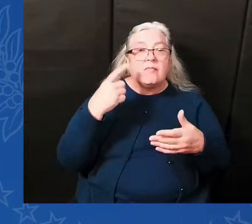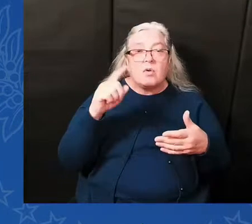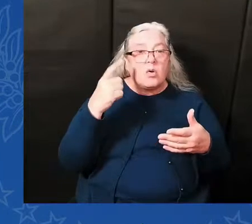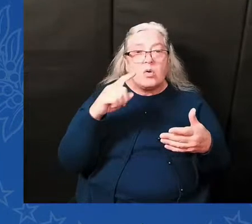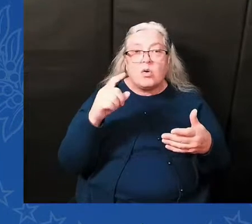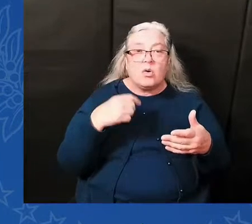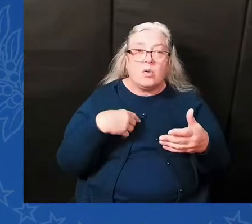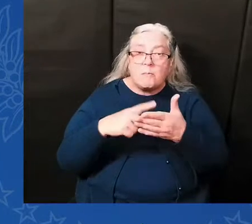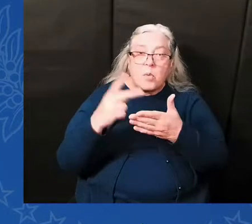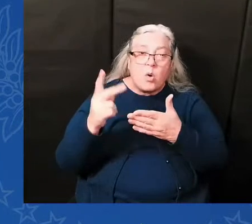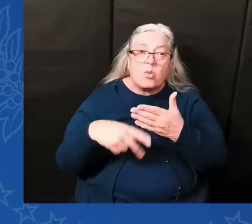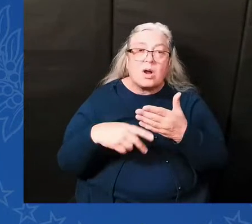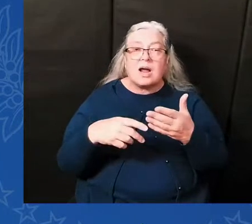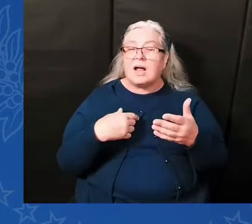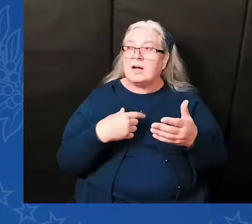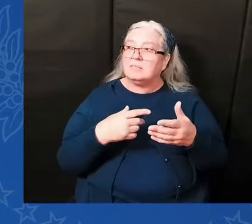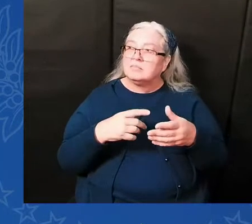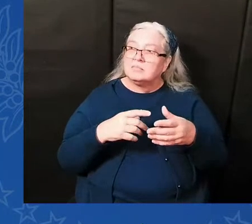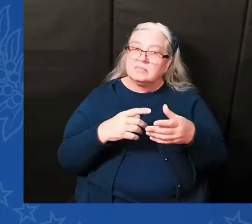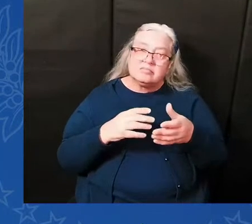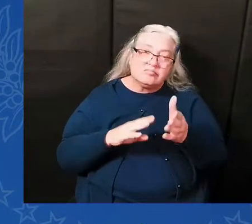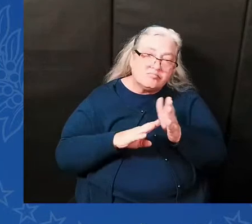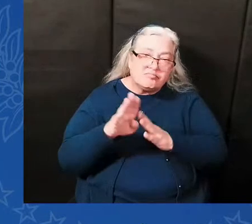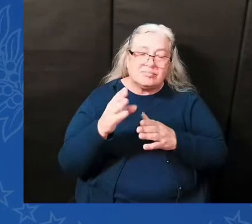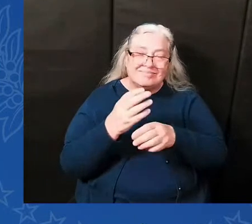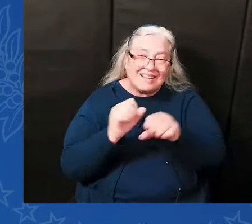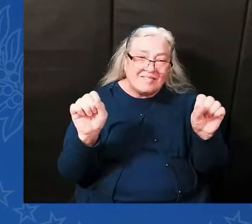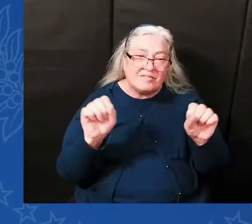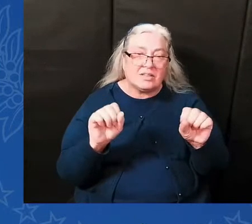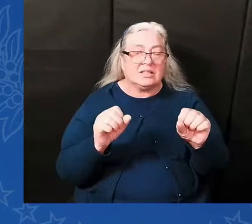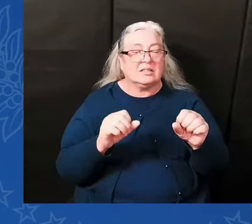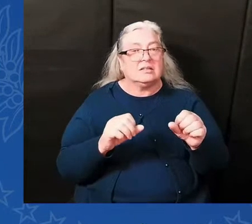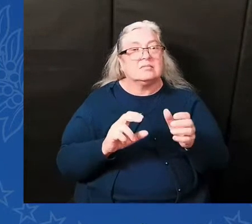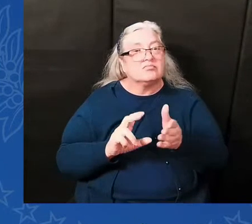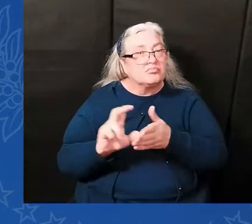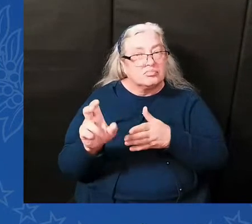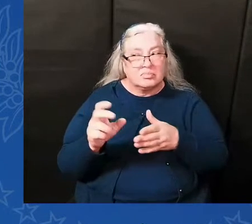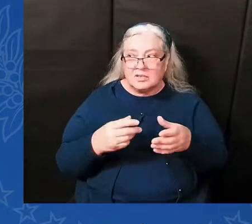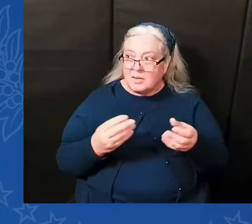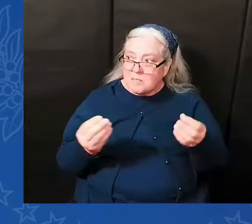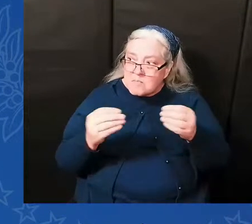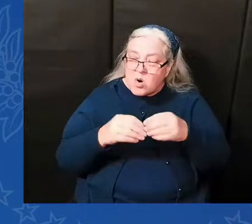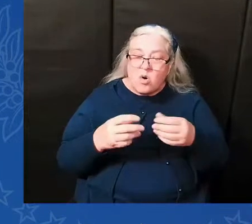for hundreds of emergency response vehicles, thousands of sets of turnaround -- turnout gear,